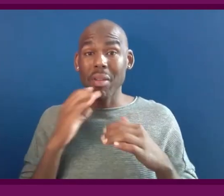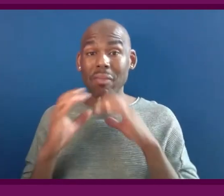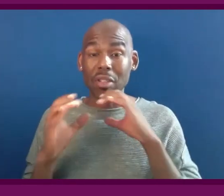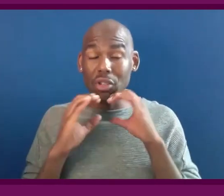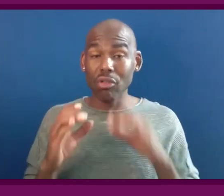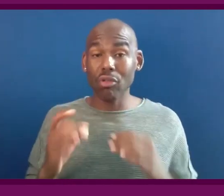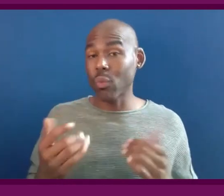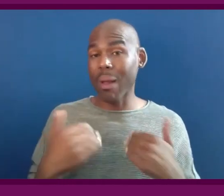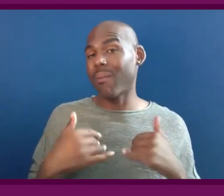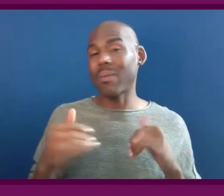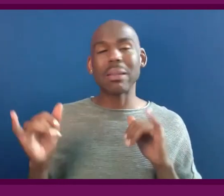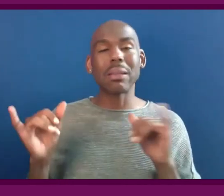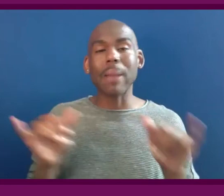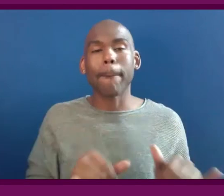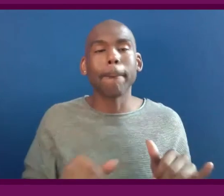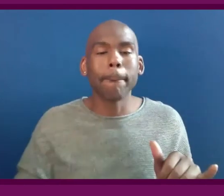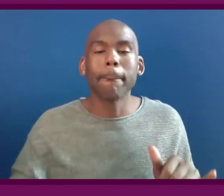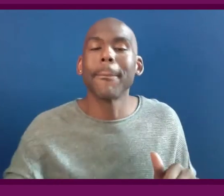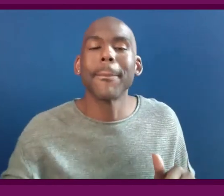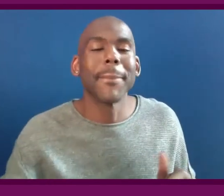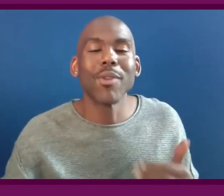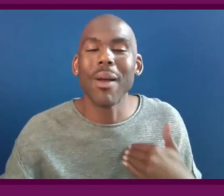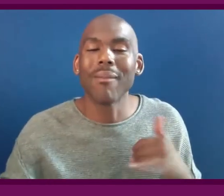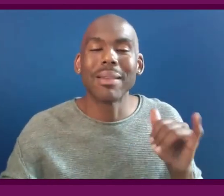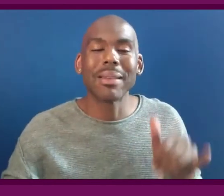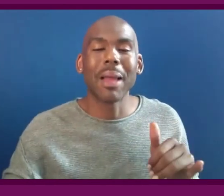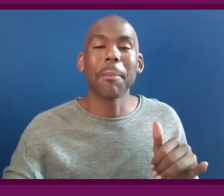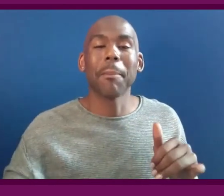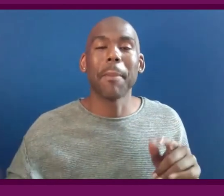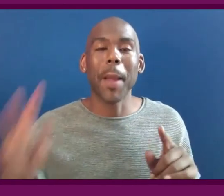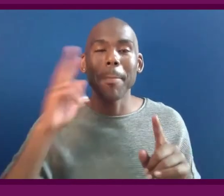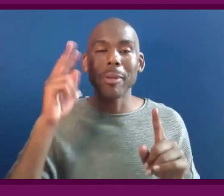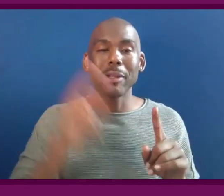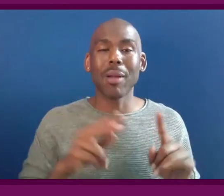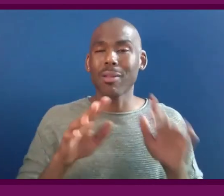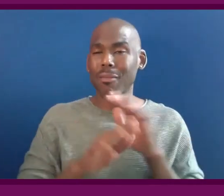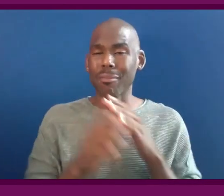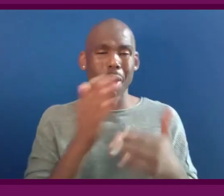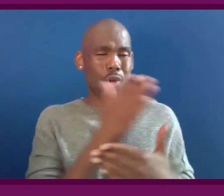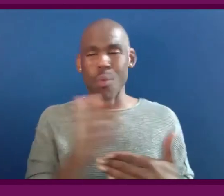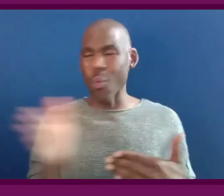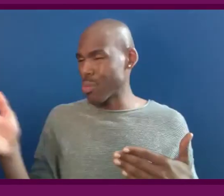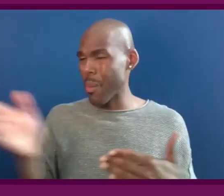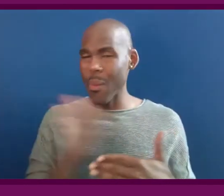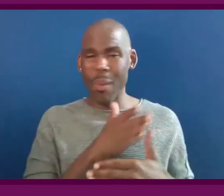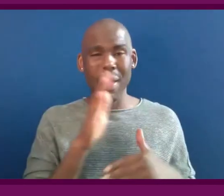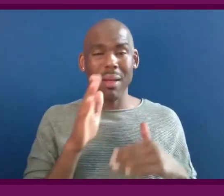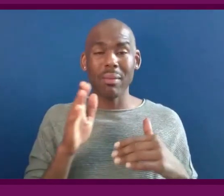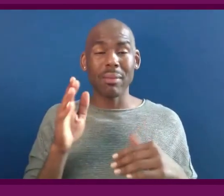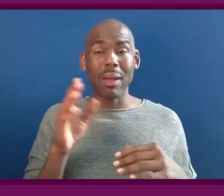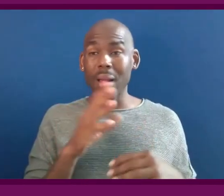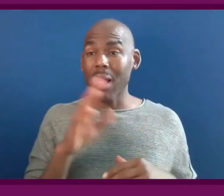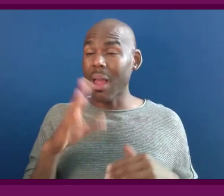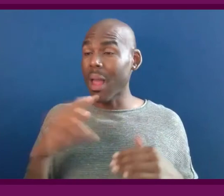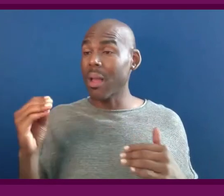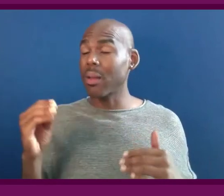If you have the same perspective across the board, then the unconscious bias will just